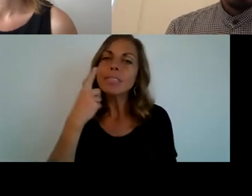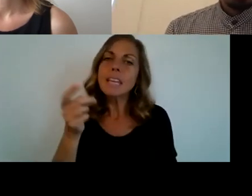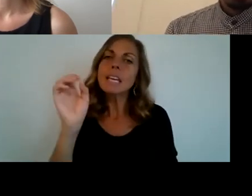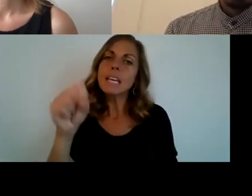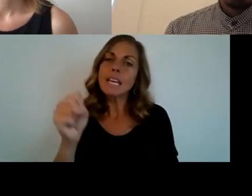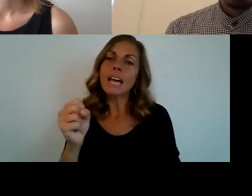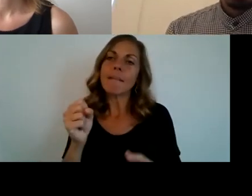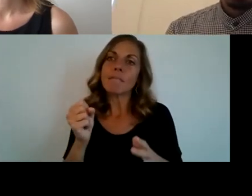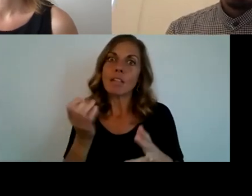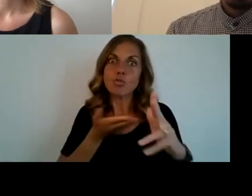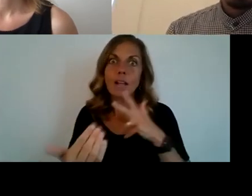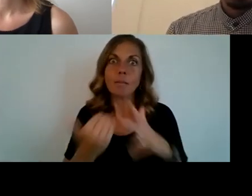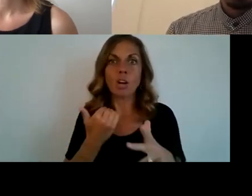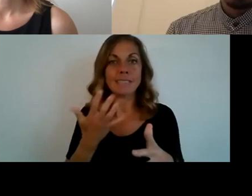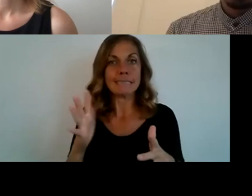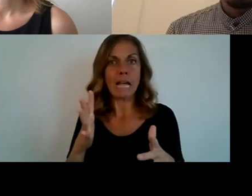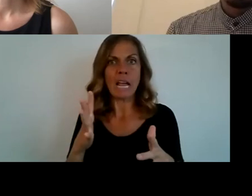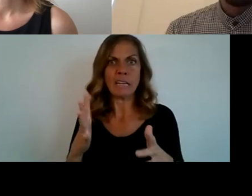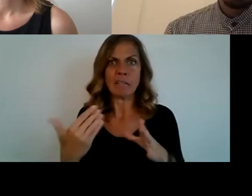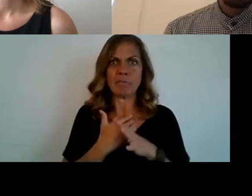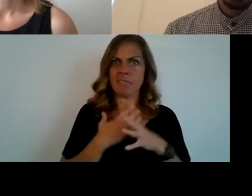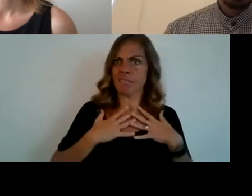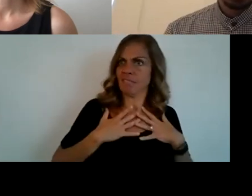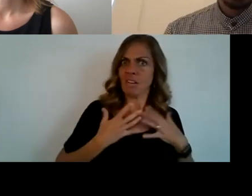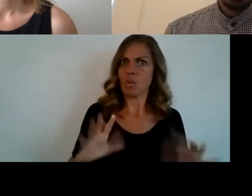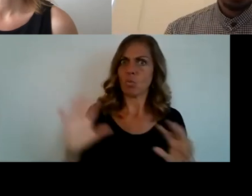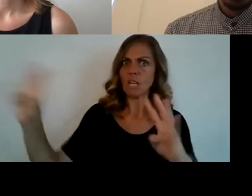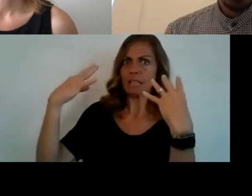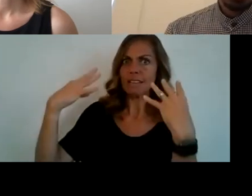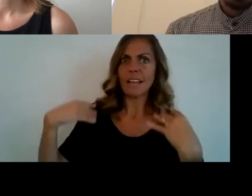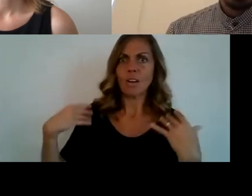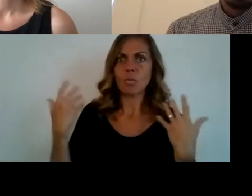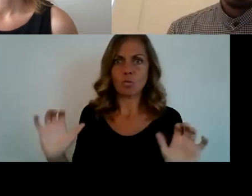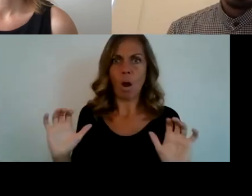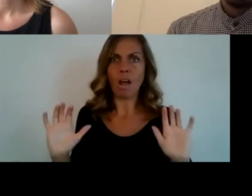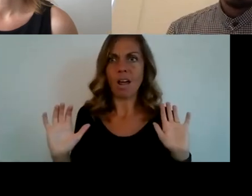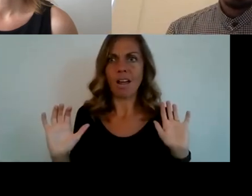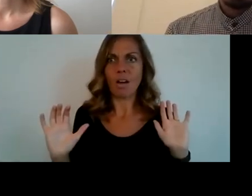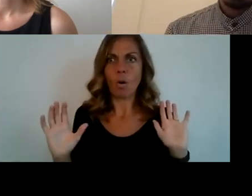because we don't want to be on display. We may be very uncomfortable with our life and